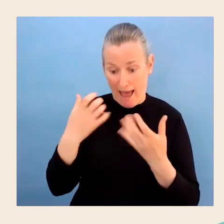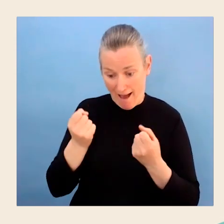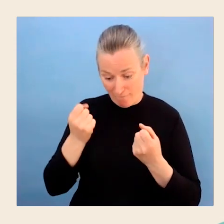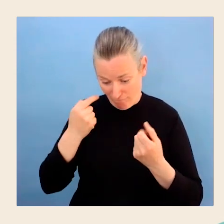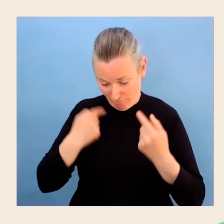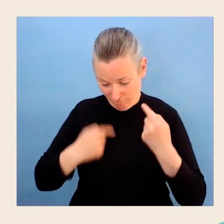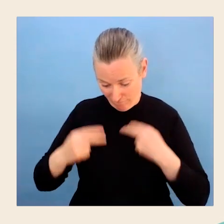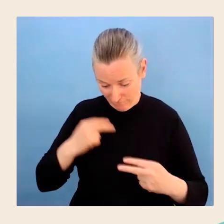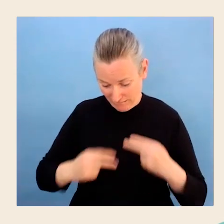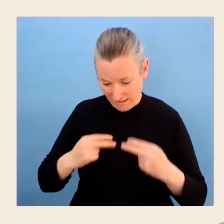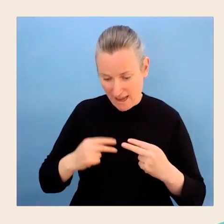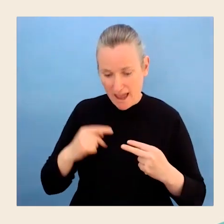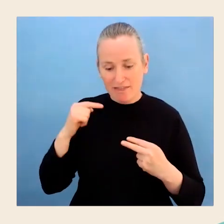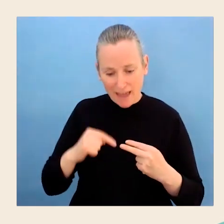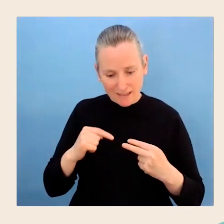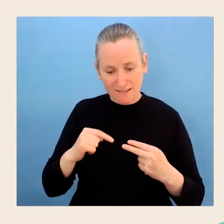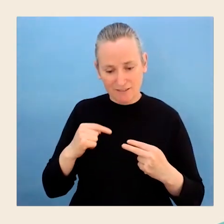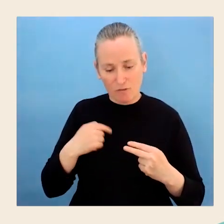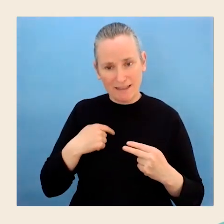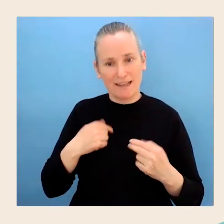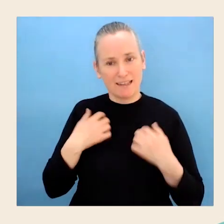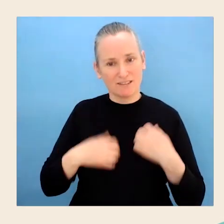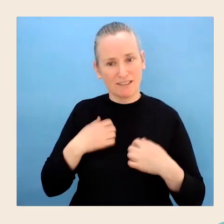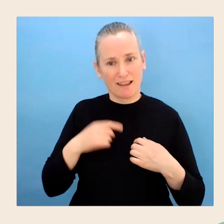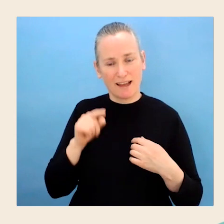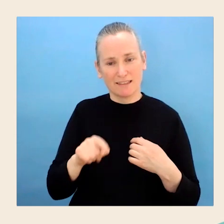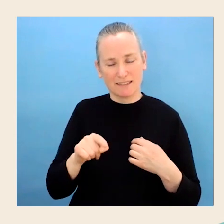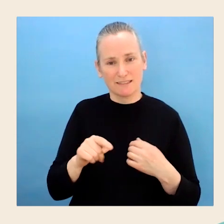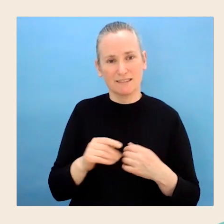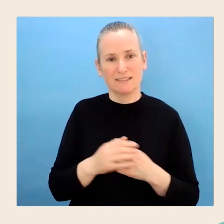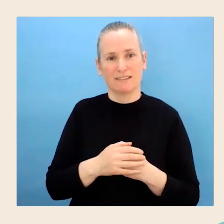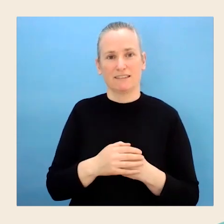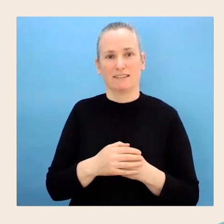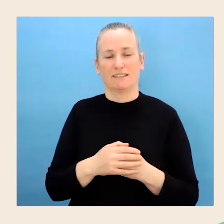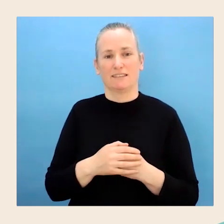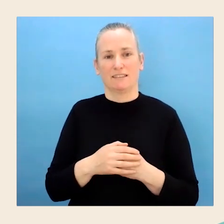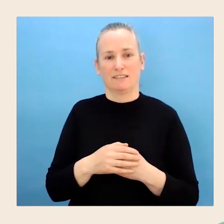in terms of rigidities within disability communities